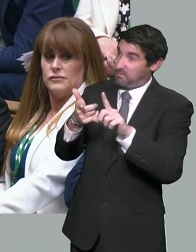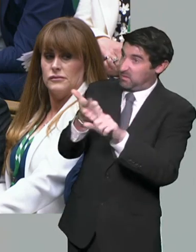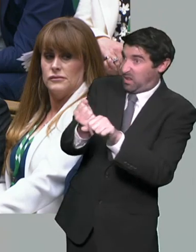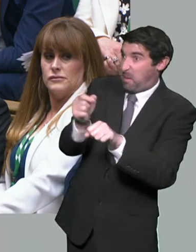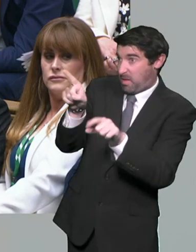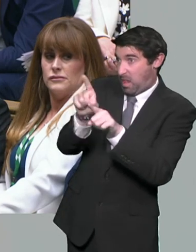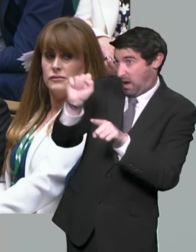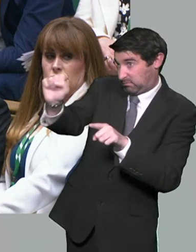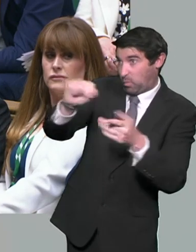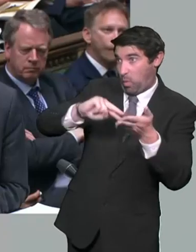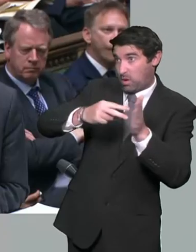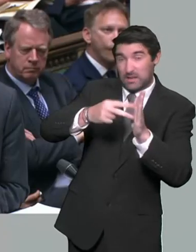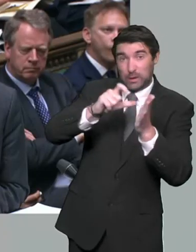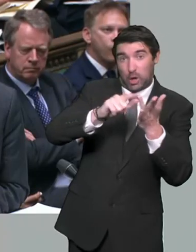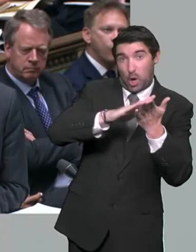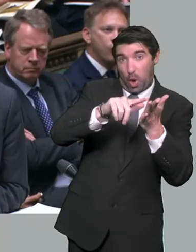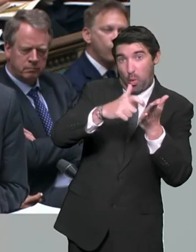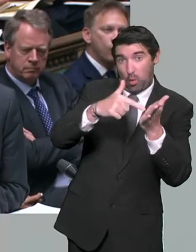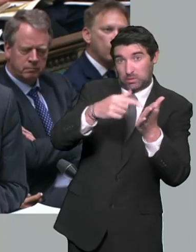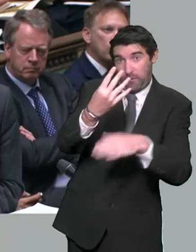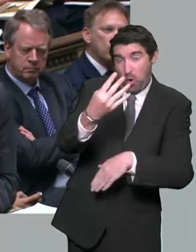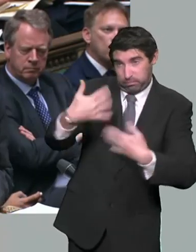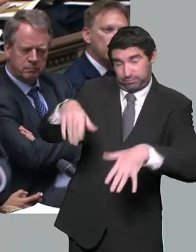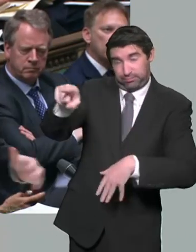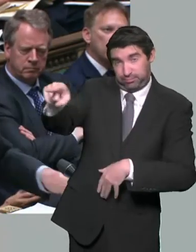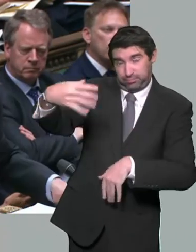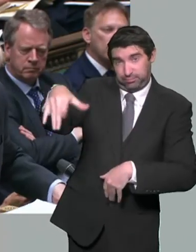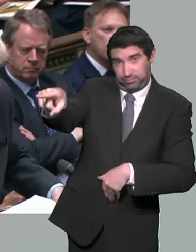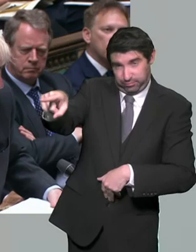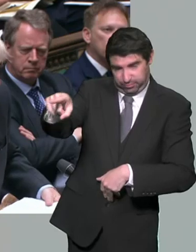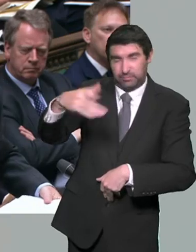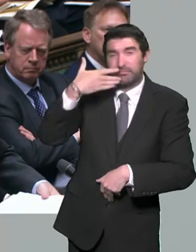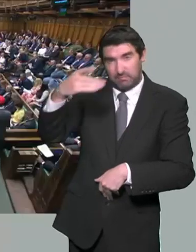I say thank you to Cohort 4 and similar organisations for everything they do.